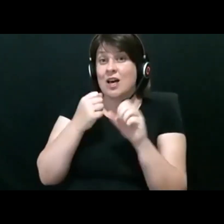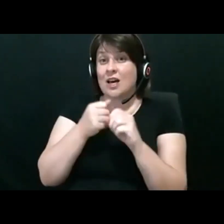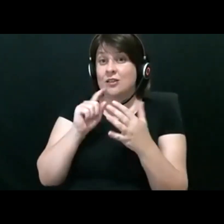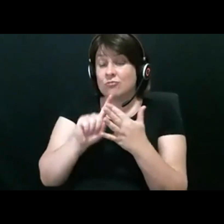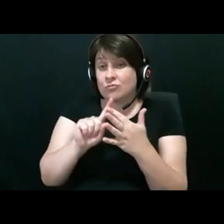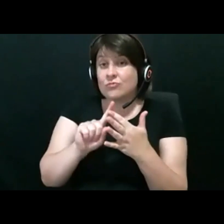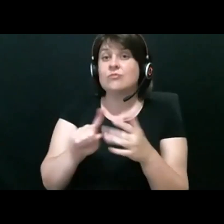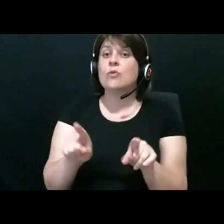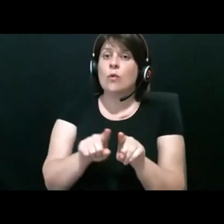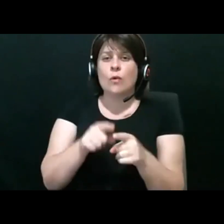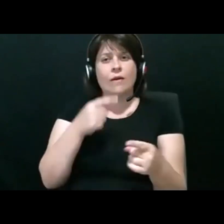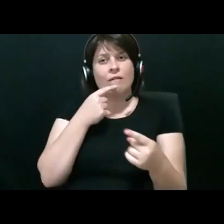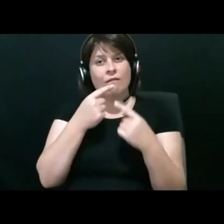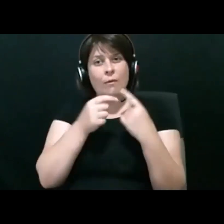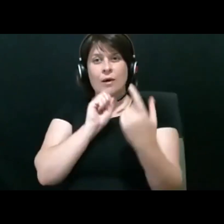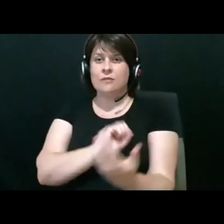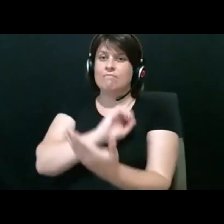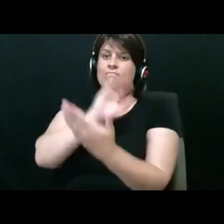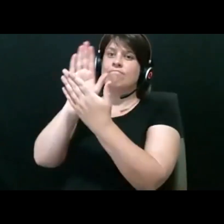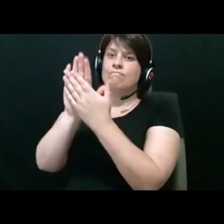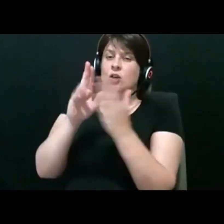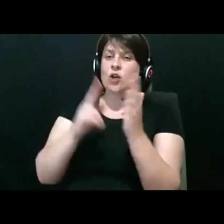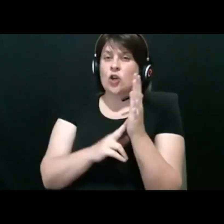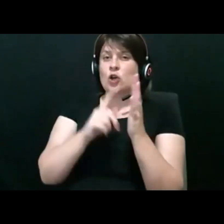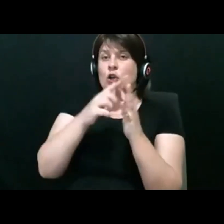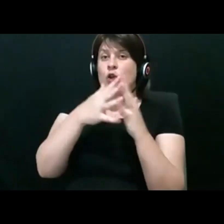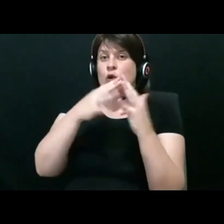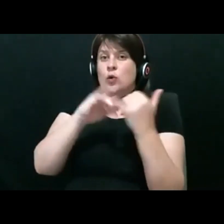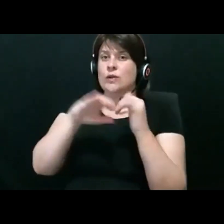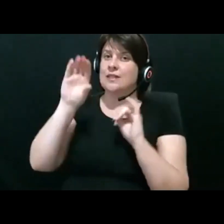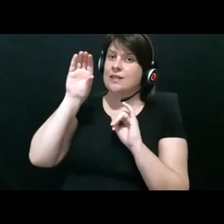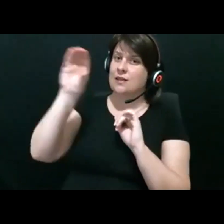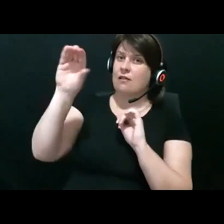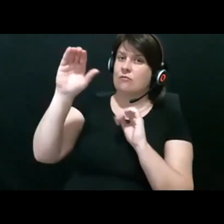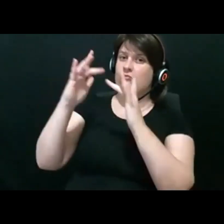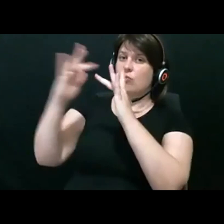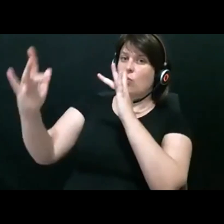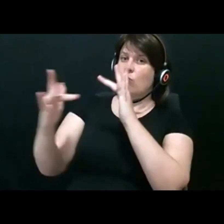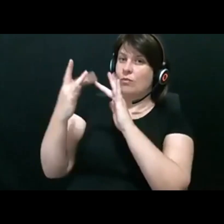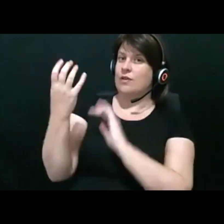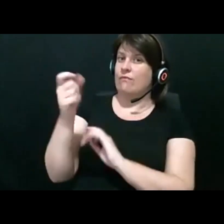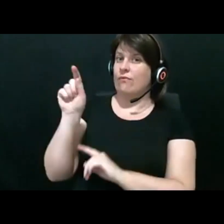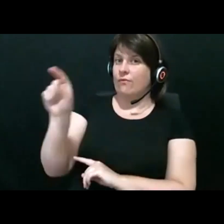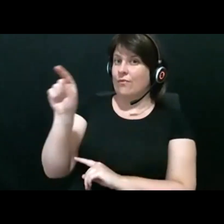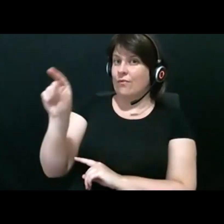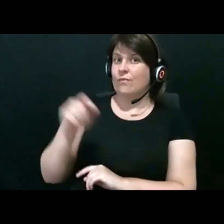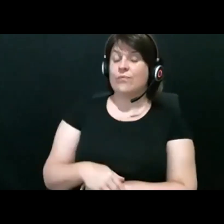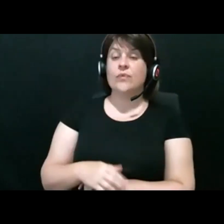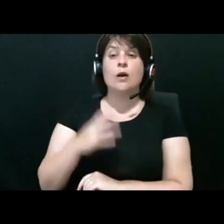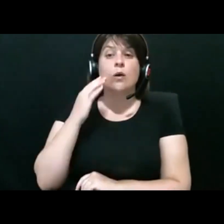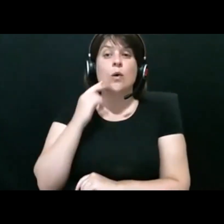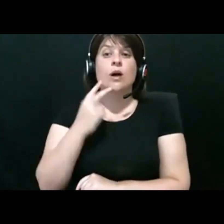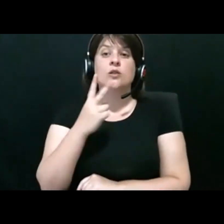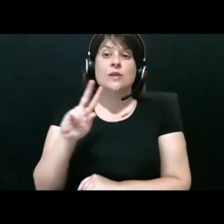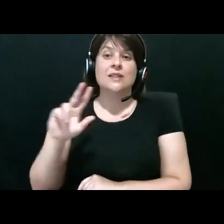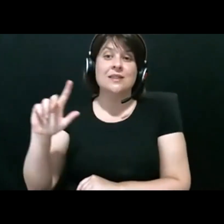also go up into the new section on our website very shortly. That is being run on 27 April.